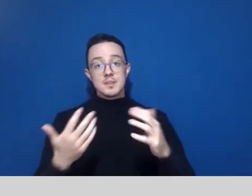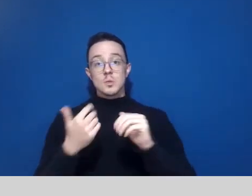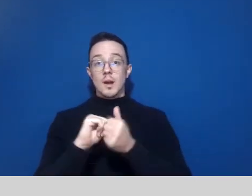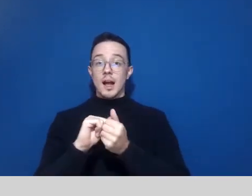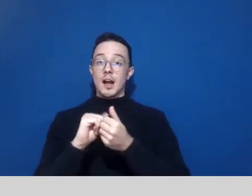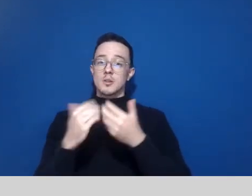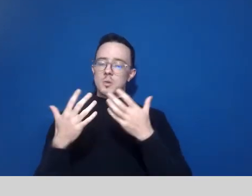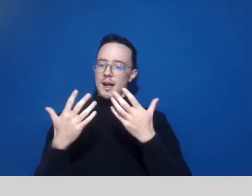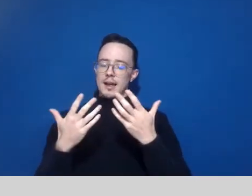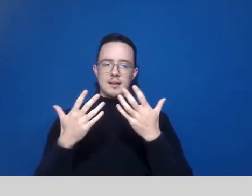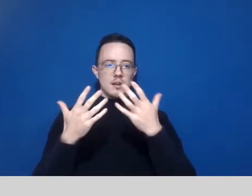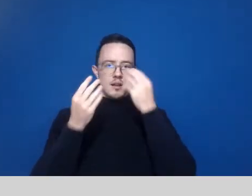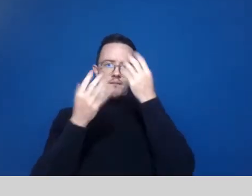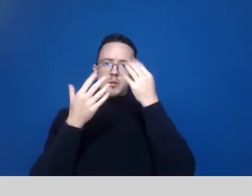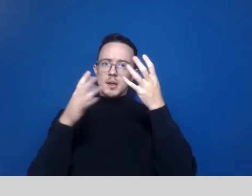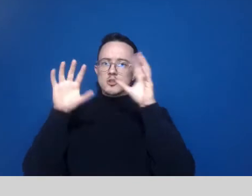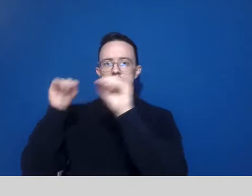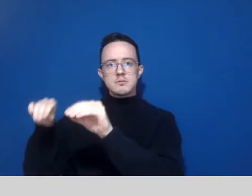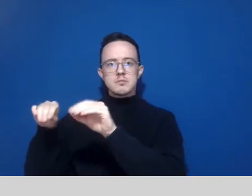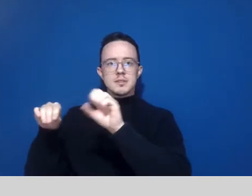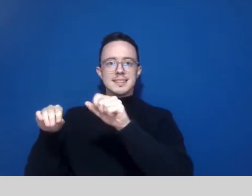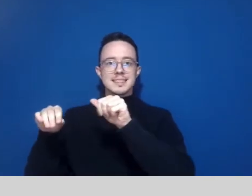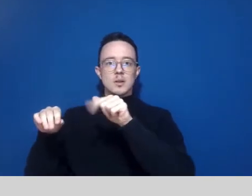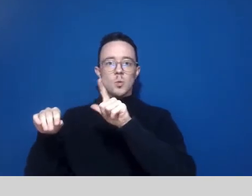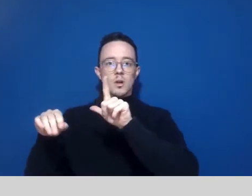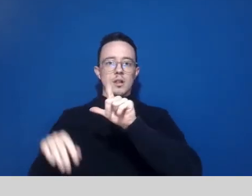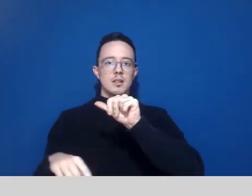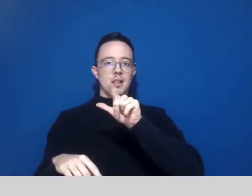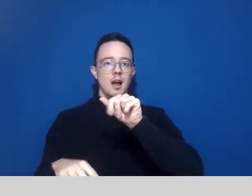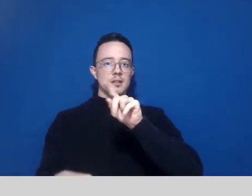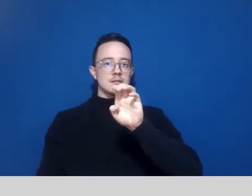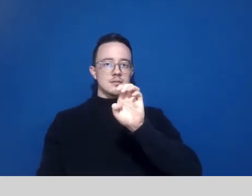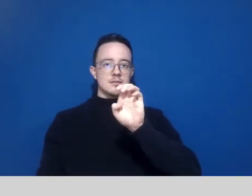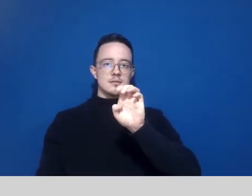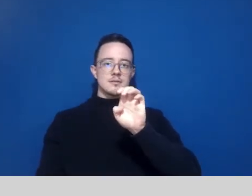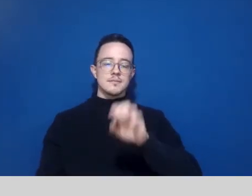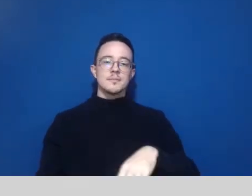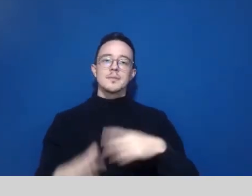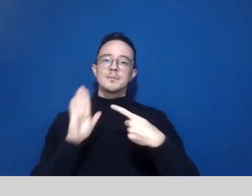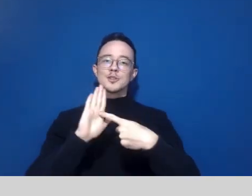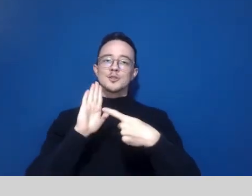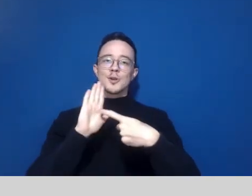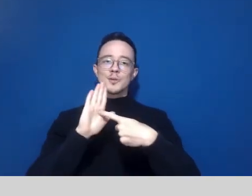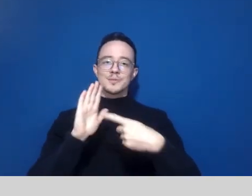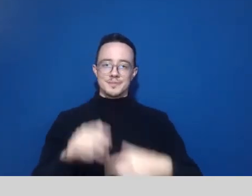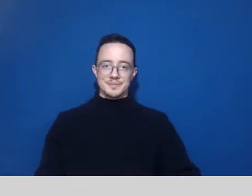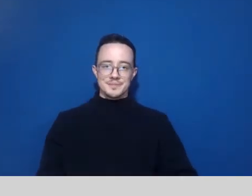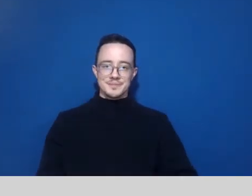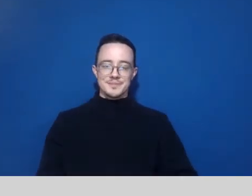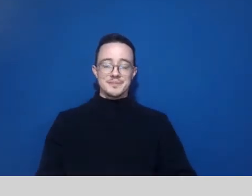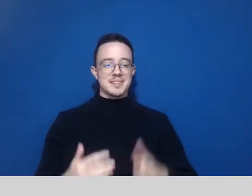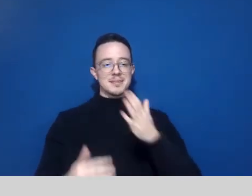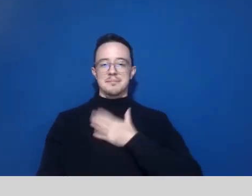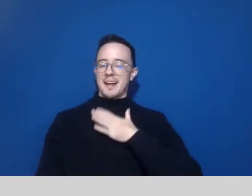into a SQLite file in the first place? So I'm gonna show you a demo using one of my favorite pieces of data of all time.